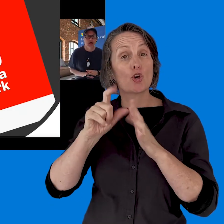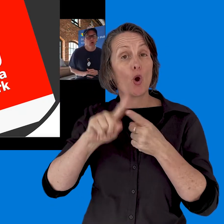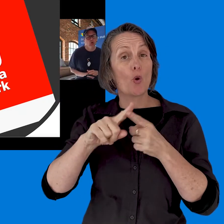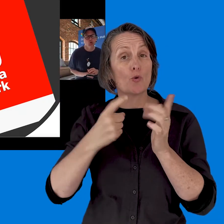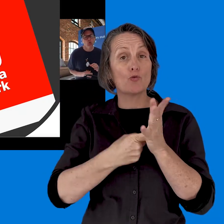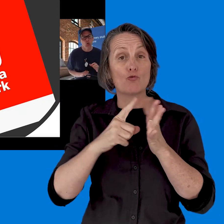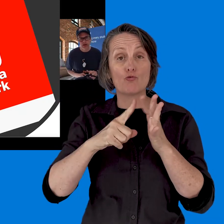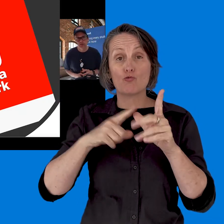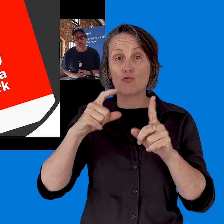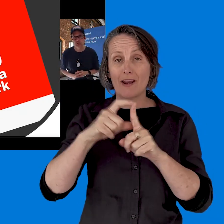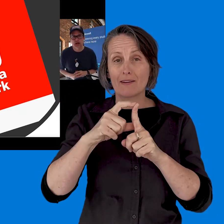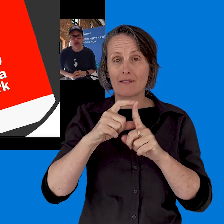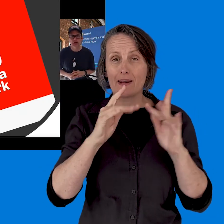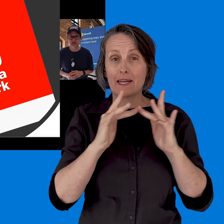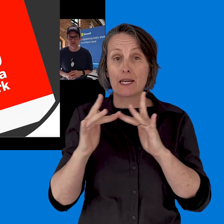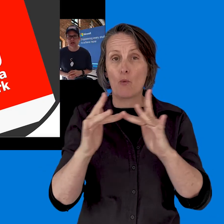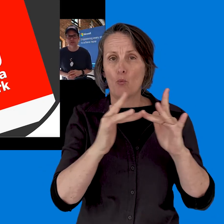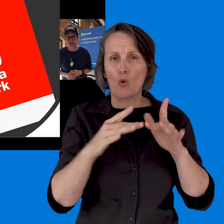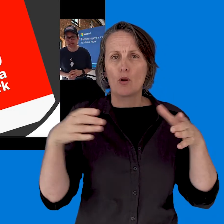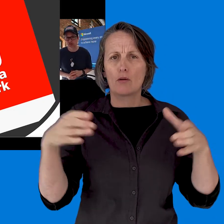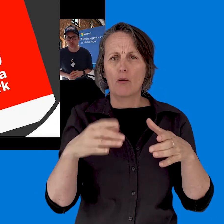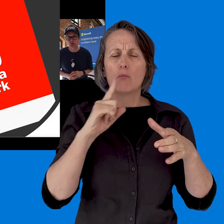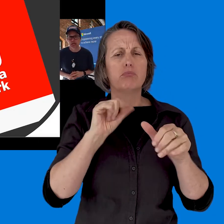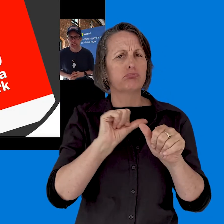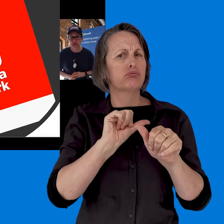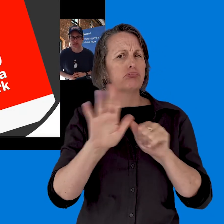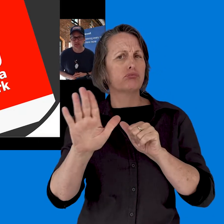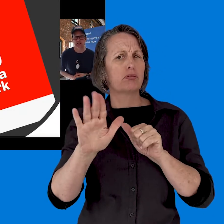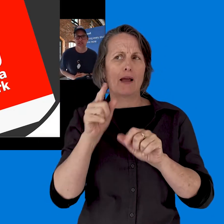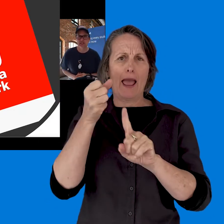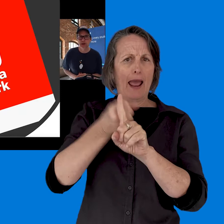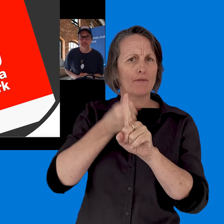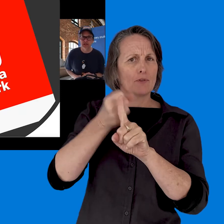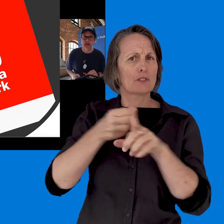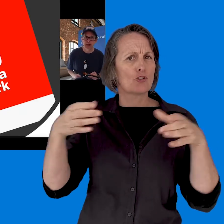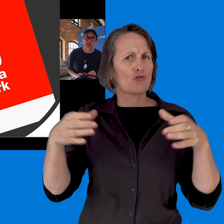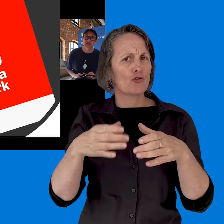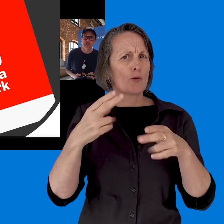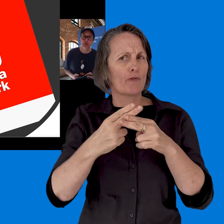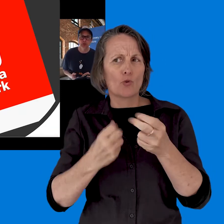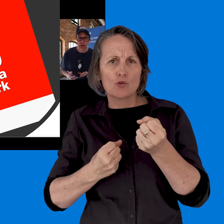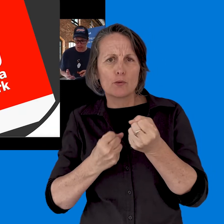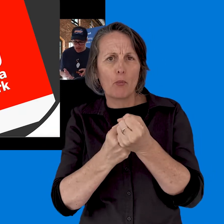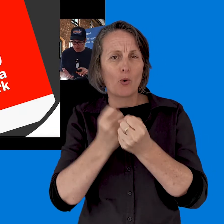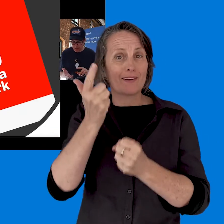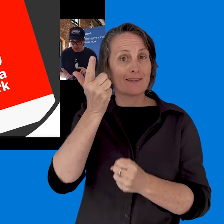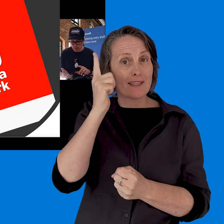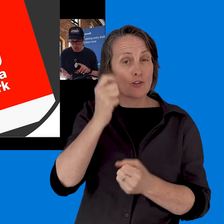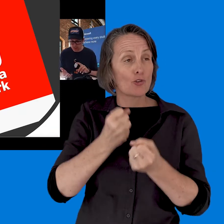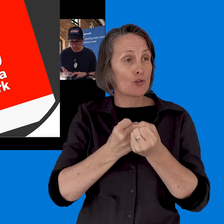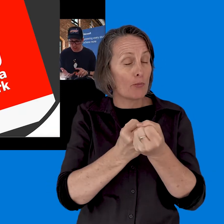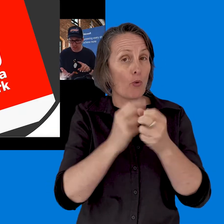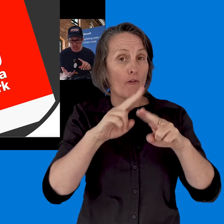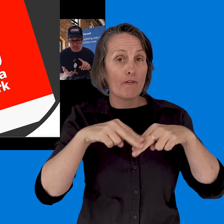and all the wonderful stuff that they do in the dyslexia space. They're an advocacy group and they support teachers,